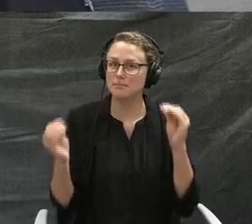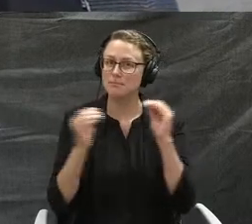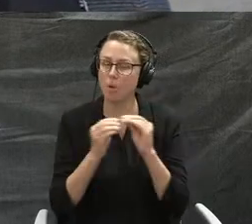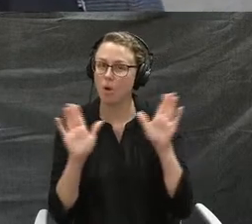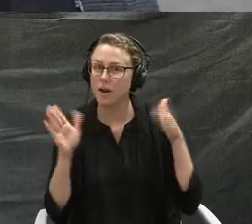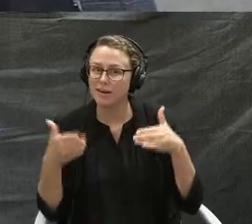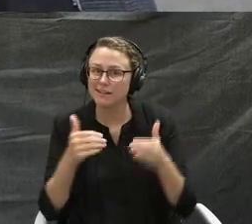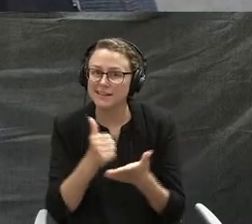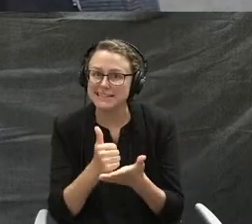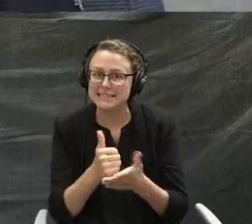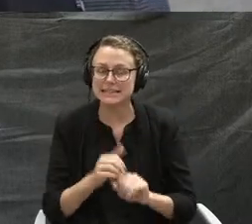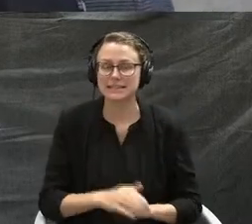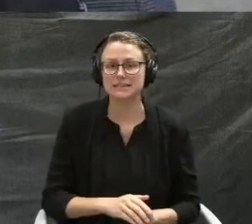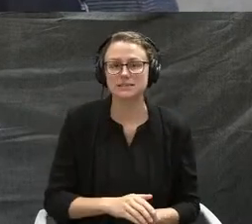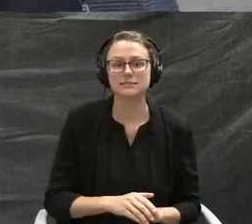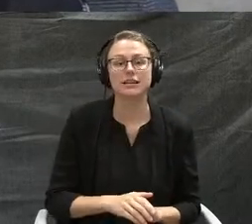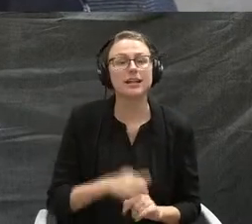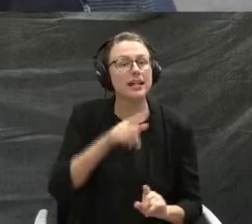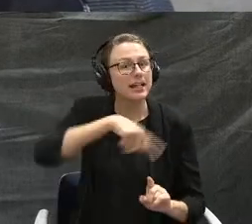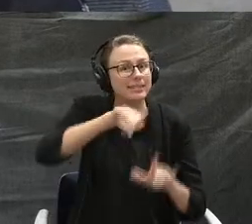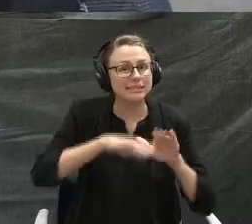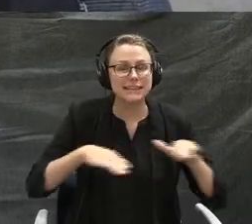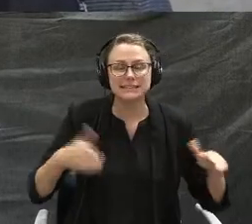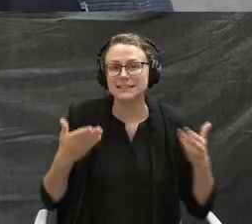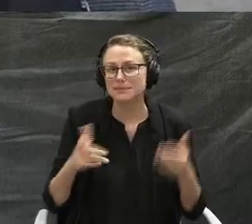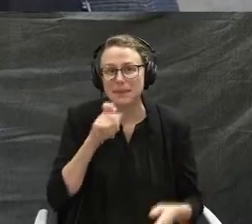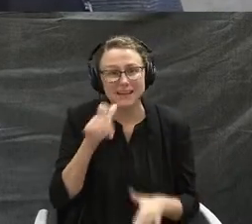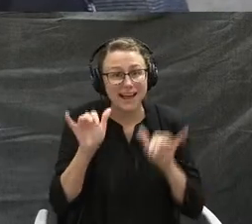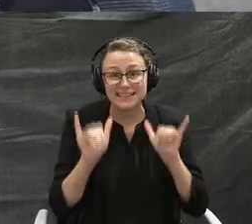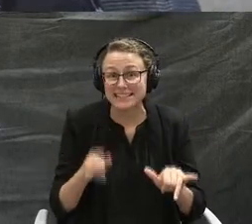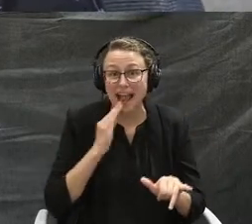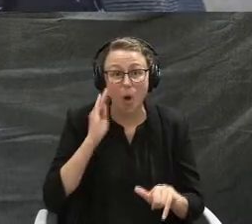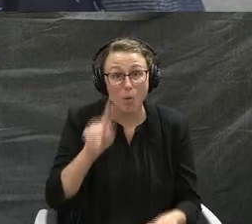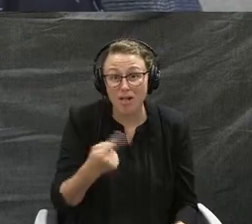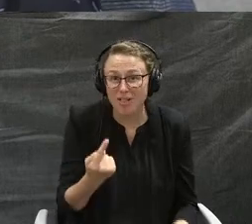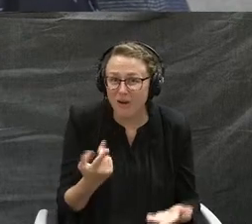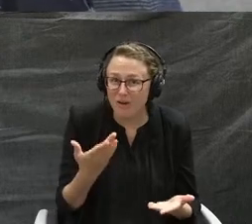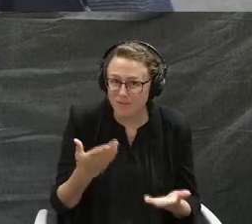In addition, these kids may not be able to stay home alone, as most high school students can.